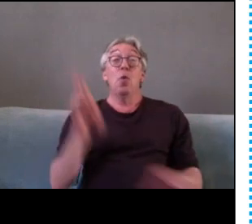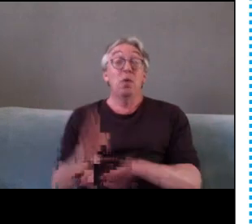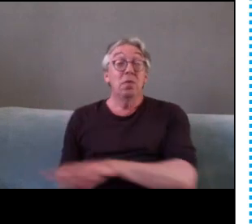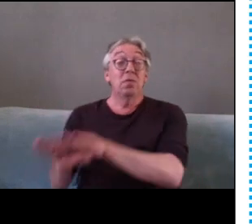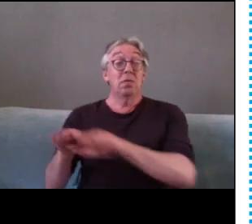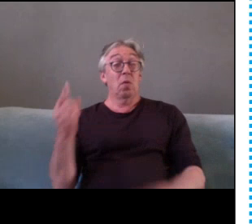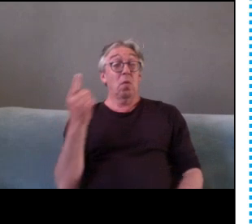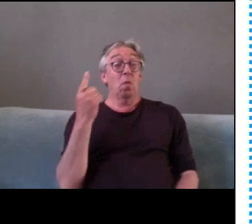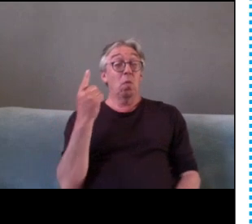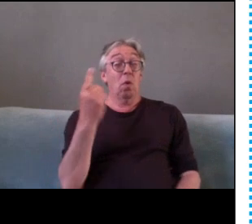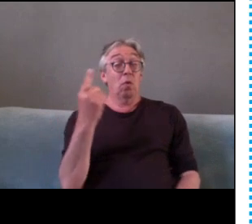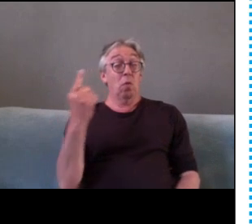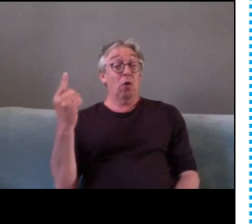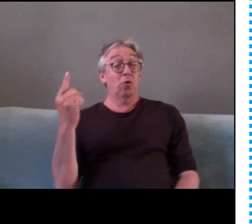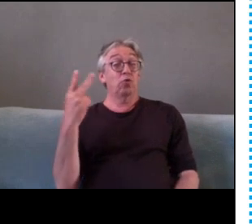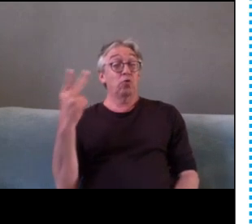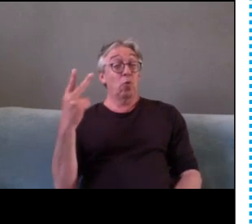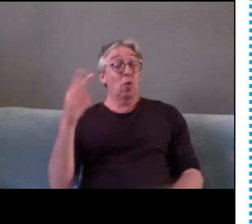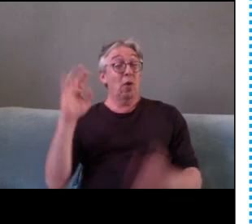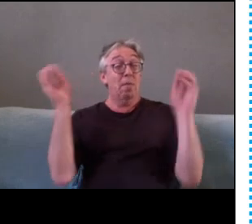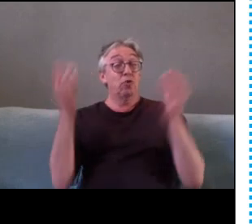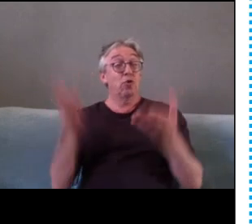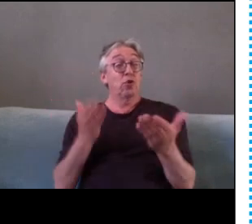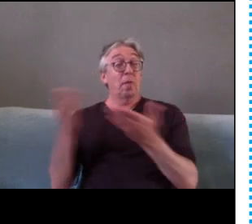the 112, to be extended to national emergency numbers